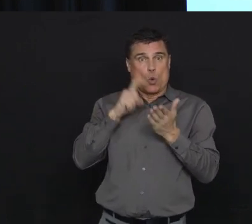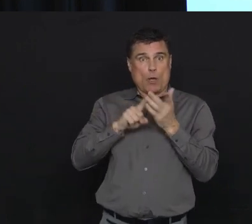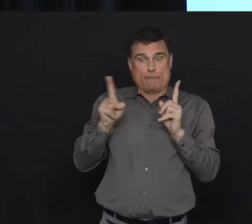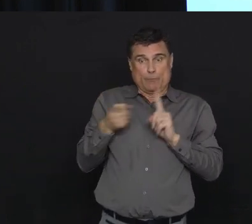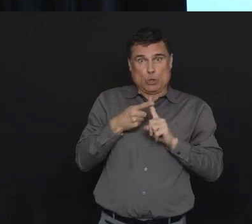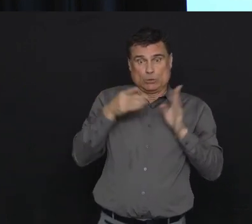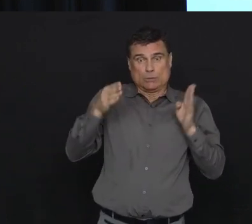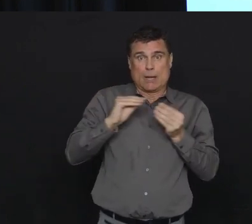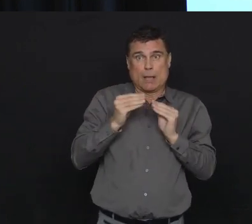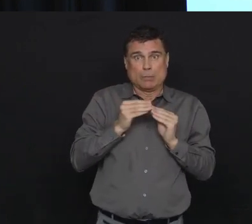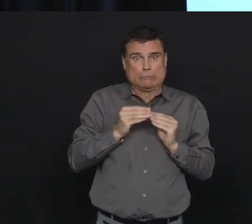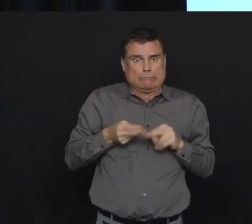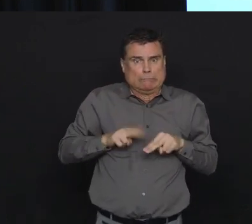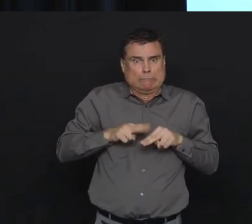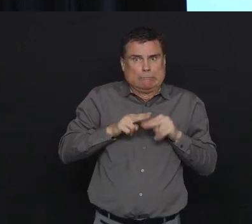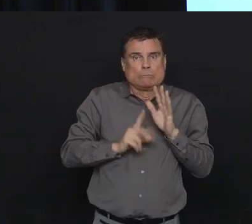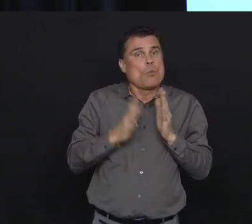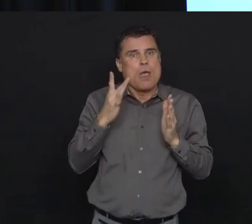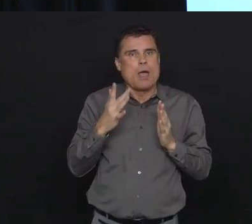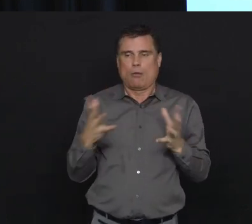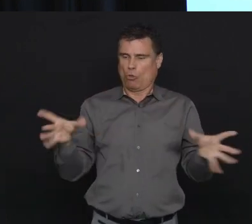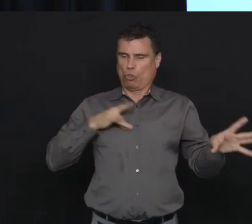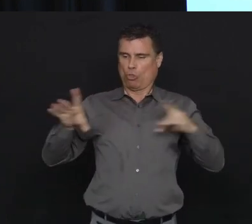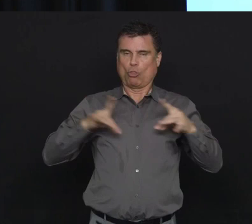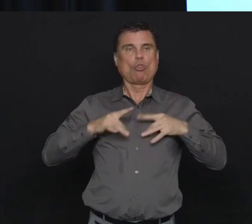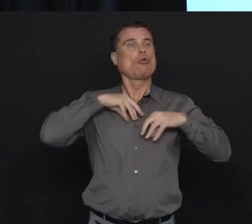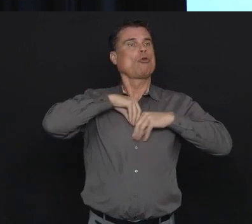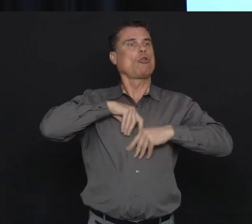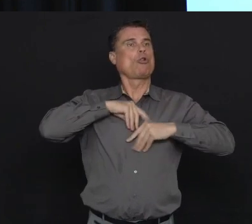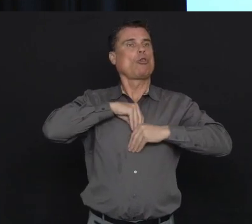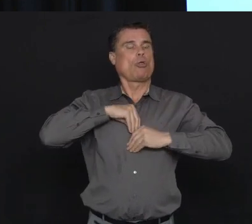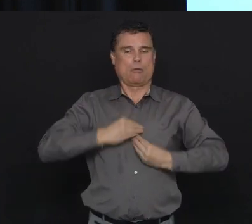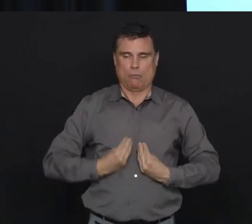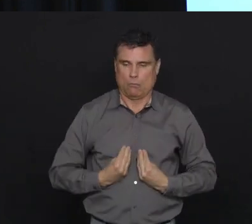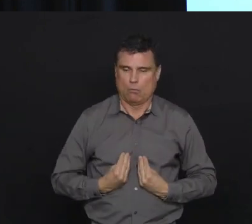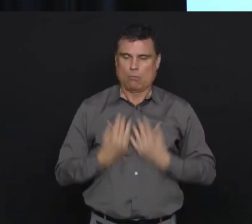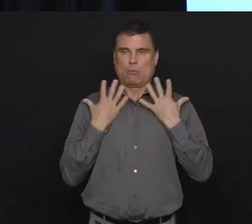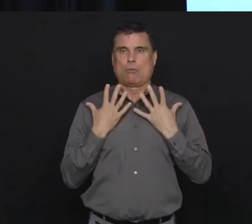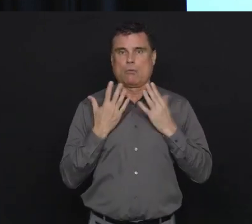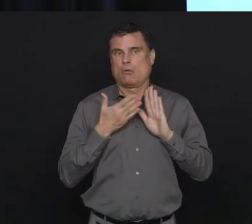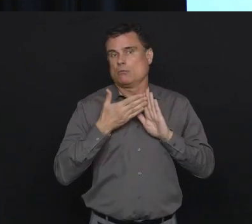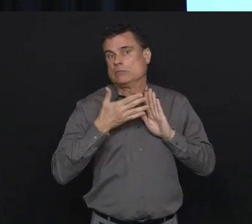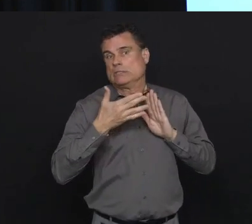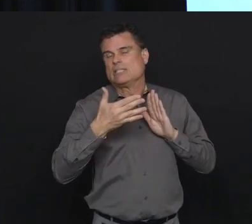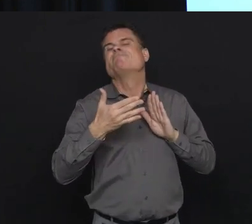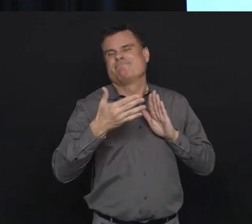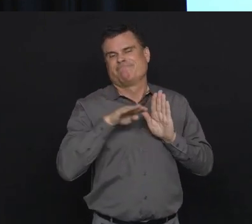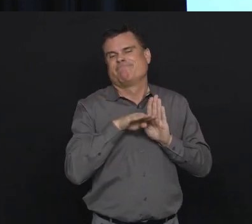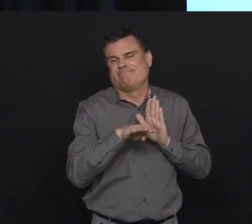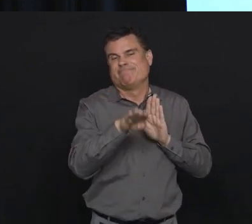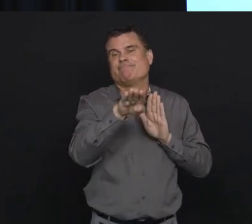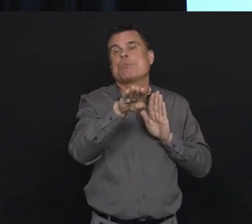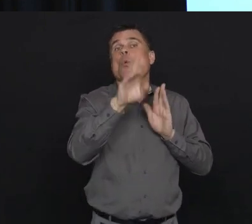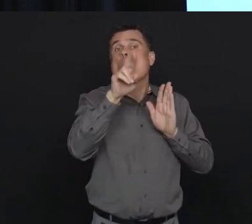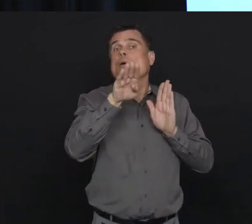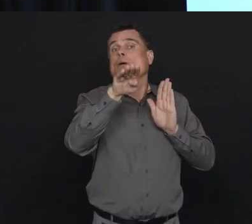that's what we are starting to see in the redline. I'm trying not to over collect, but I do